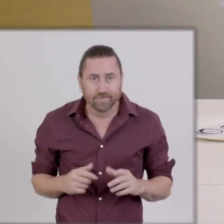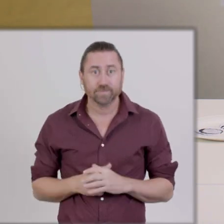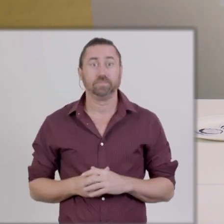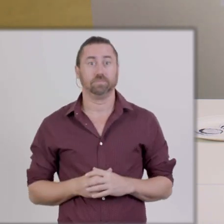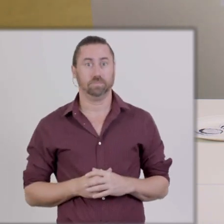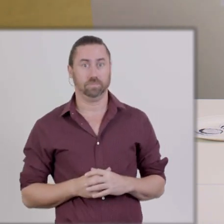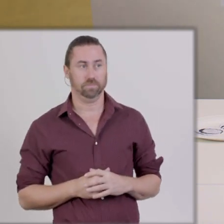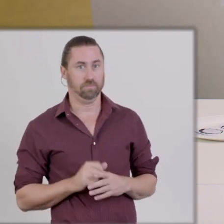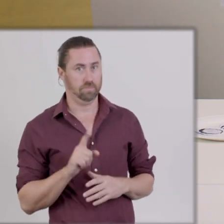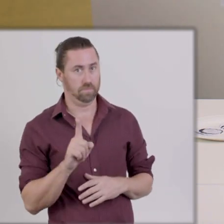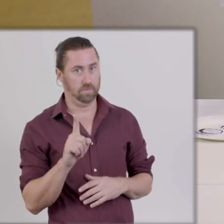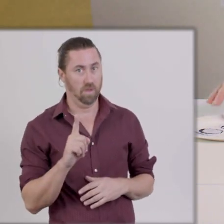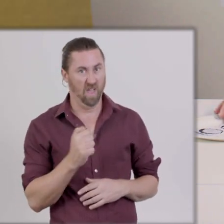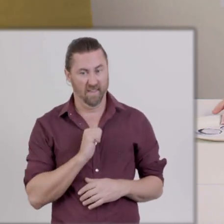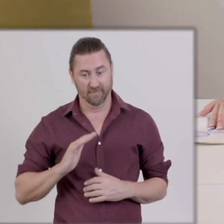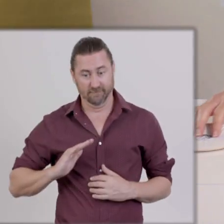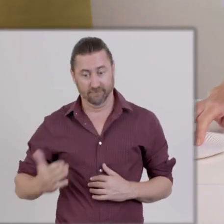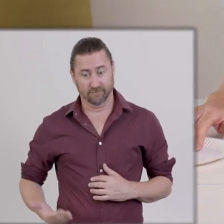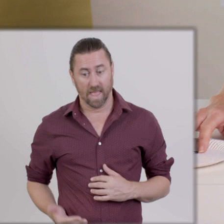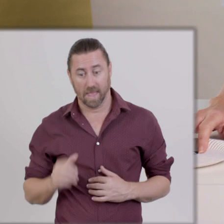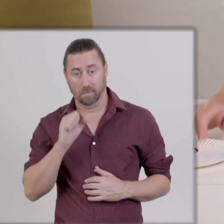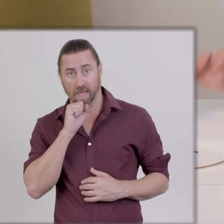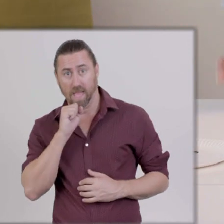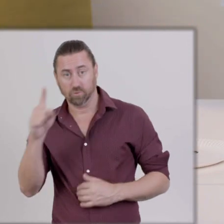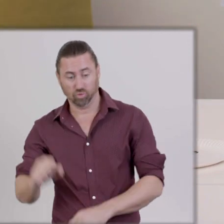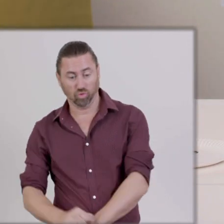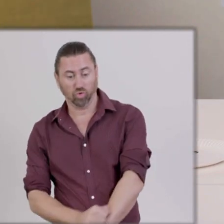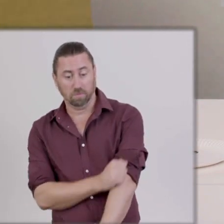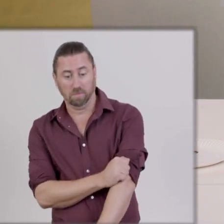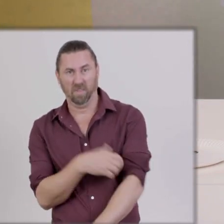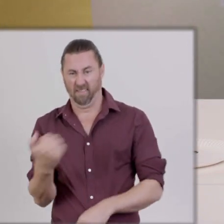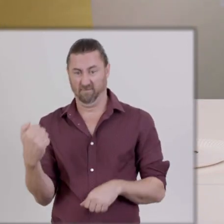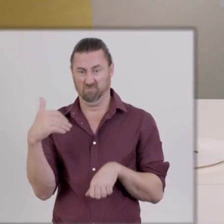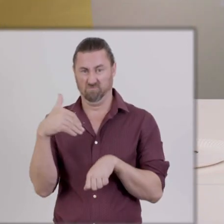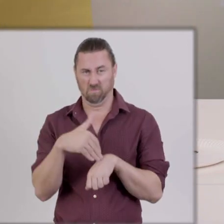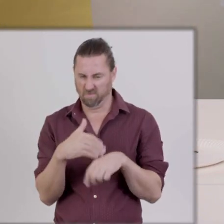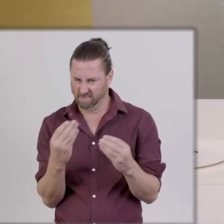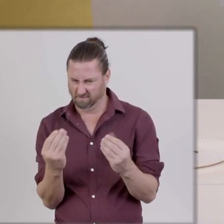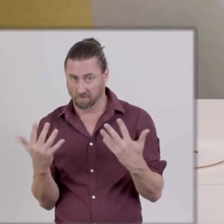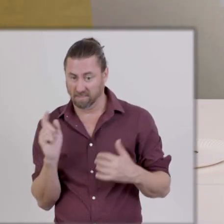we are going to read a problem about a farmer and his sheep.